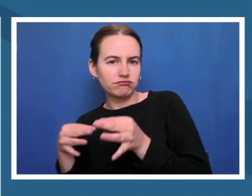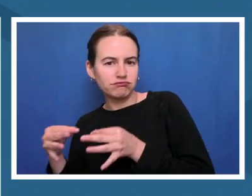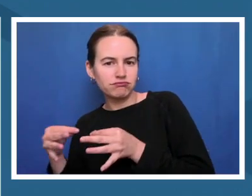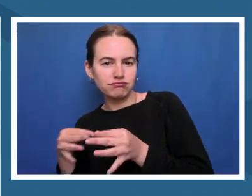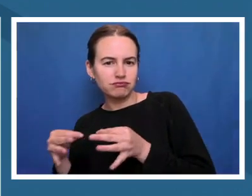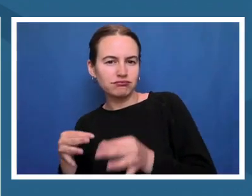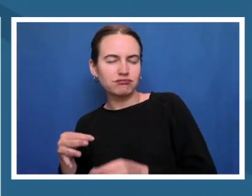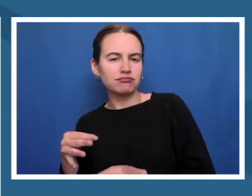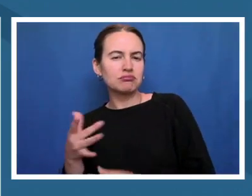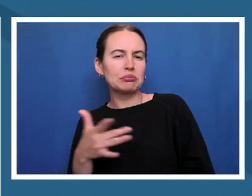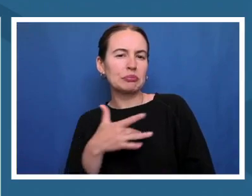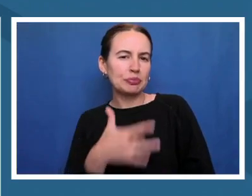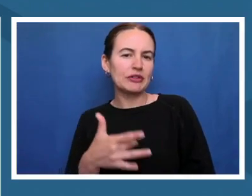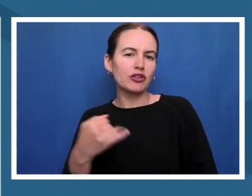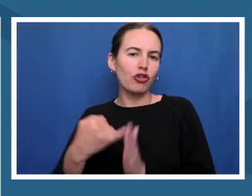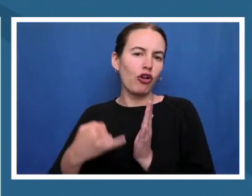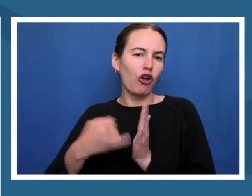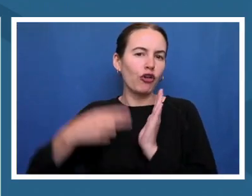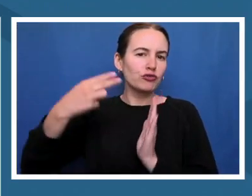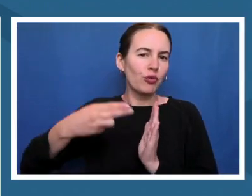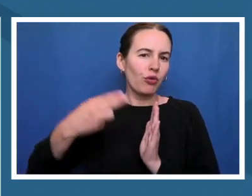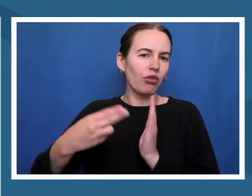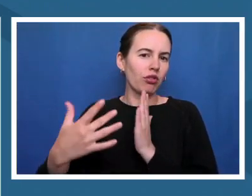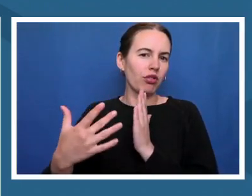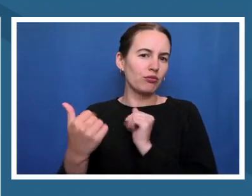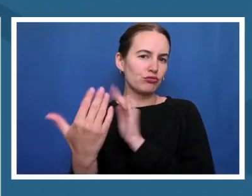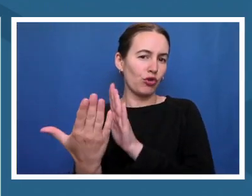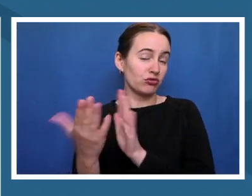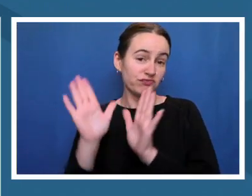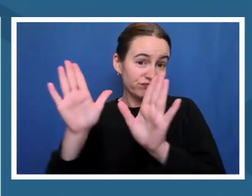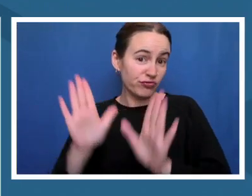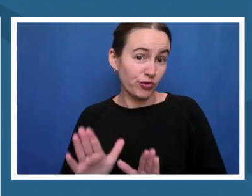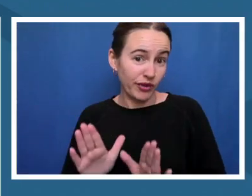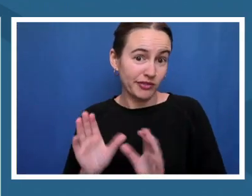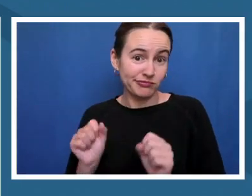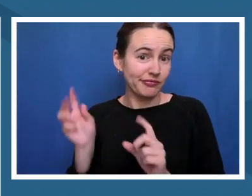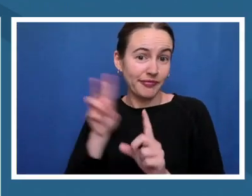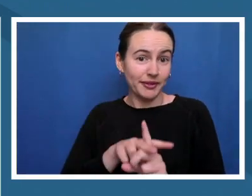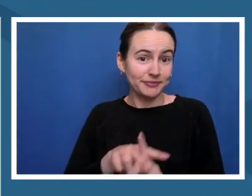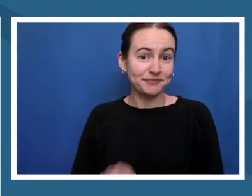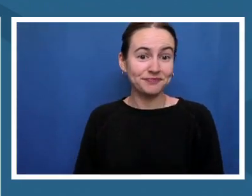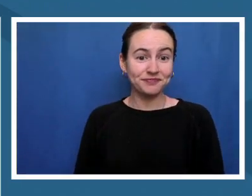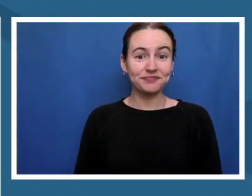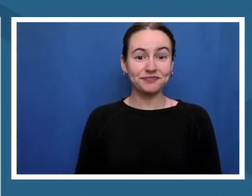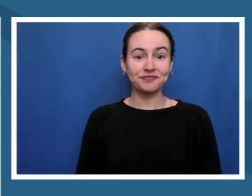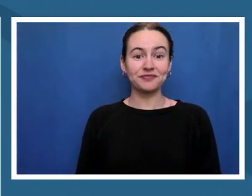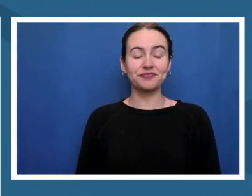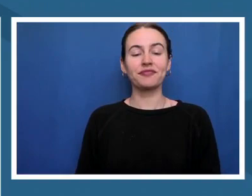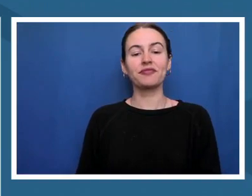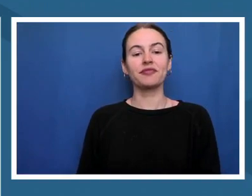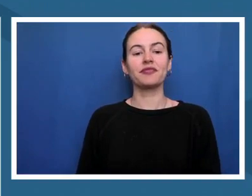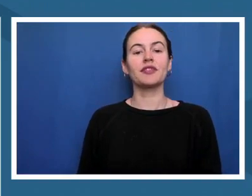technique which is great yeah